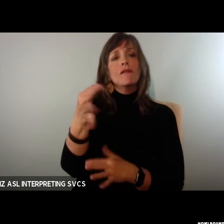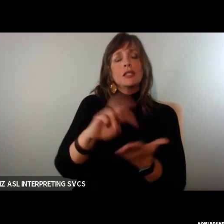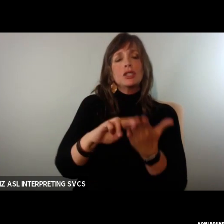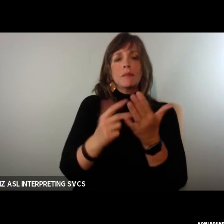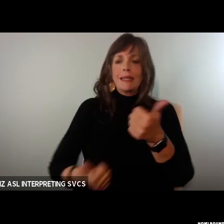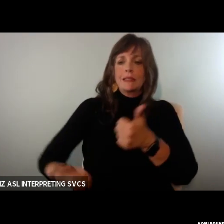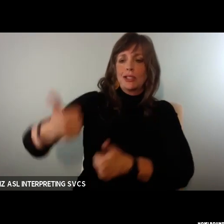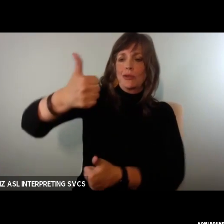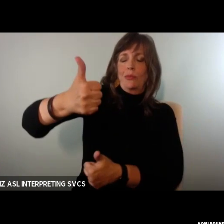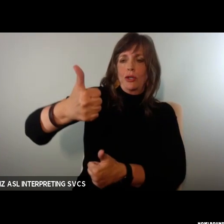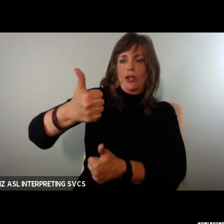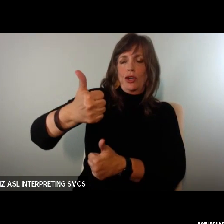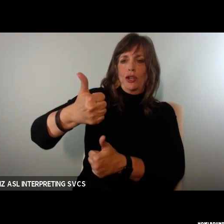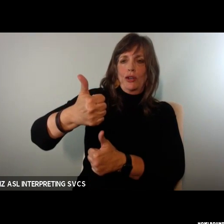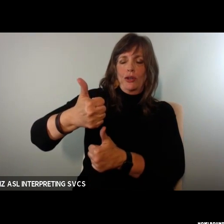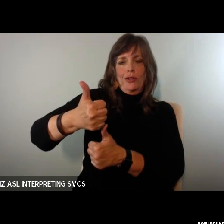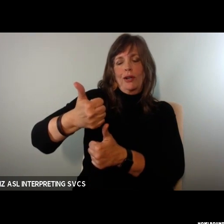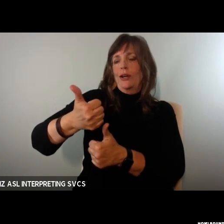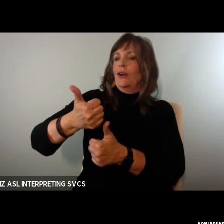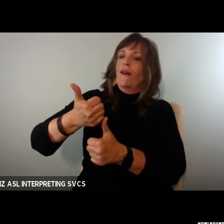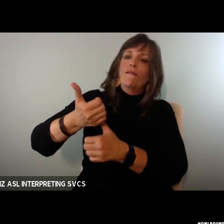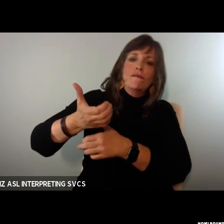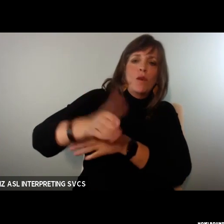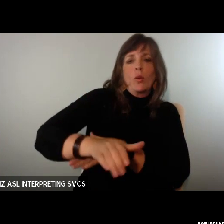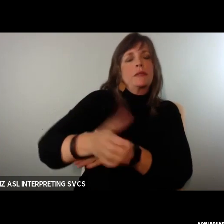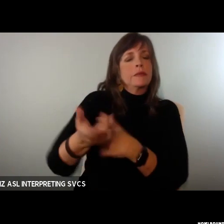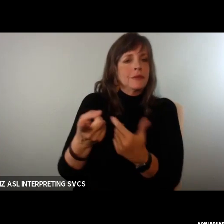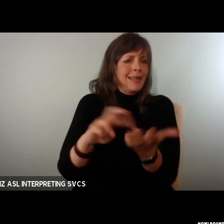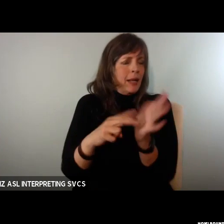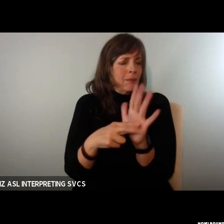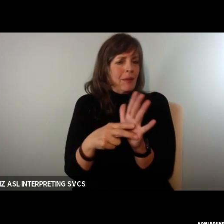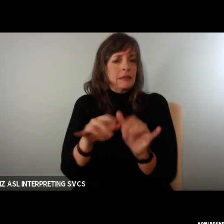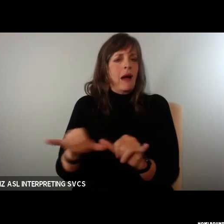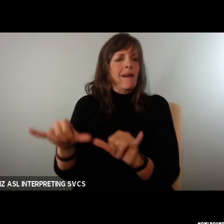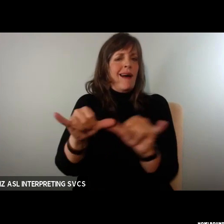so it's a common contract clause that has the intention